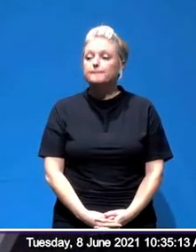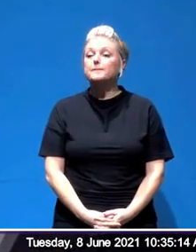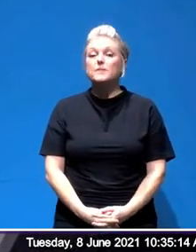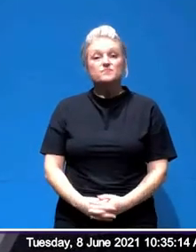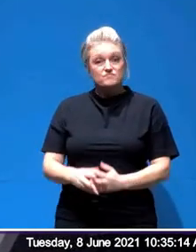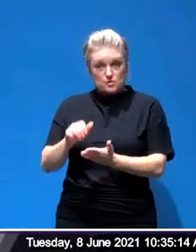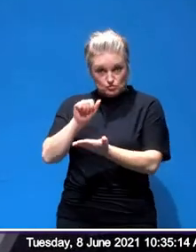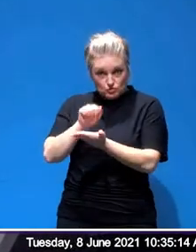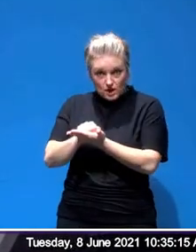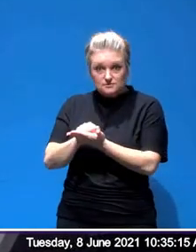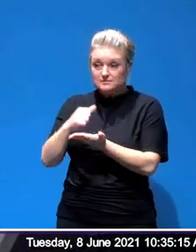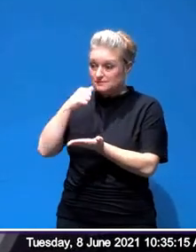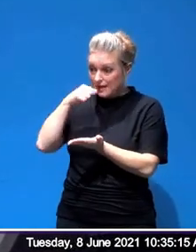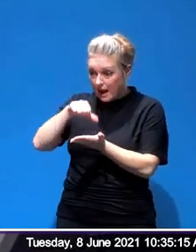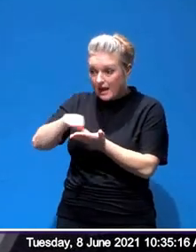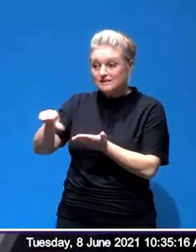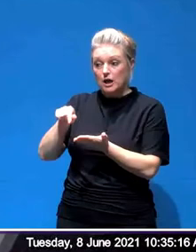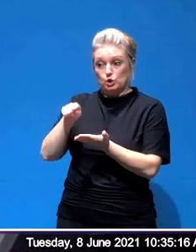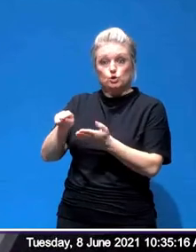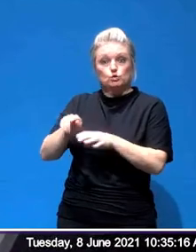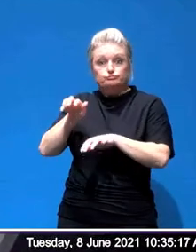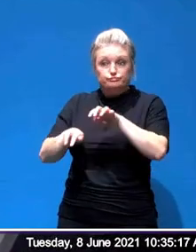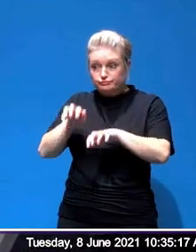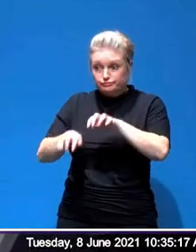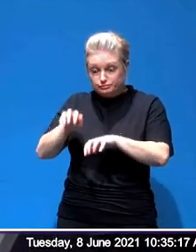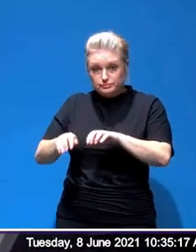that you sent to Mr Cunningham? Yes, that's correct.